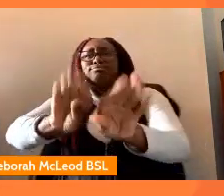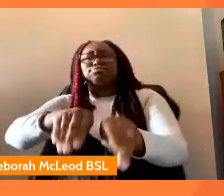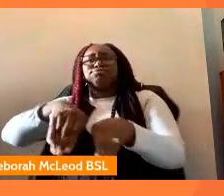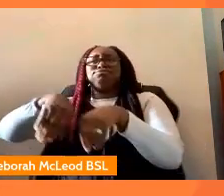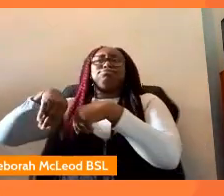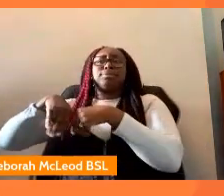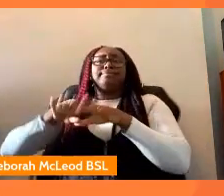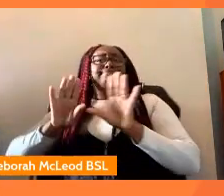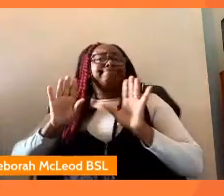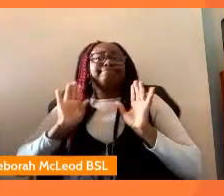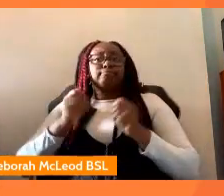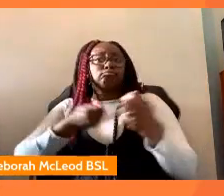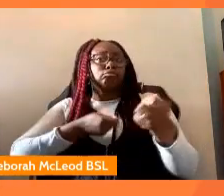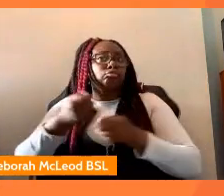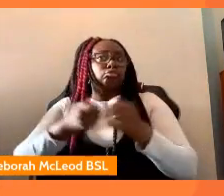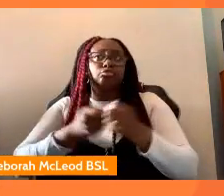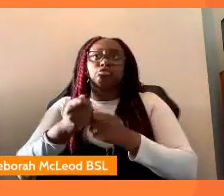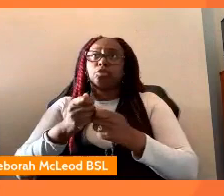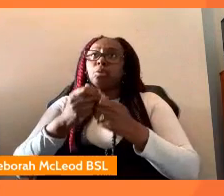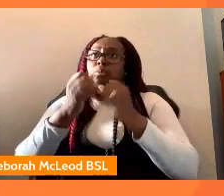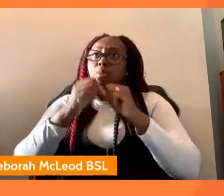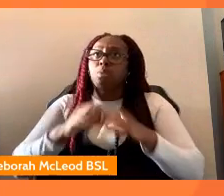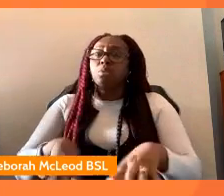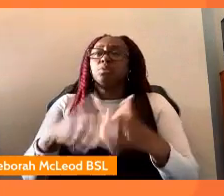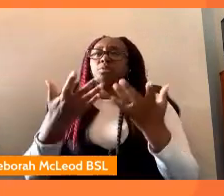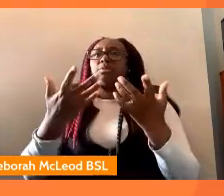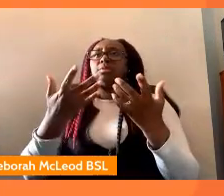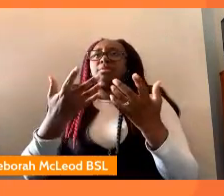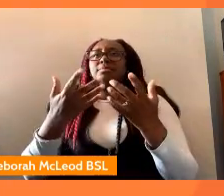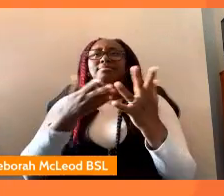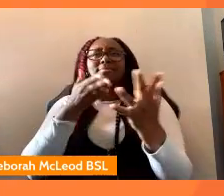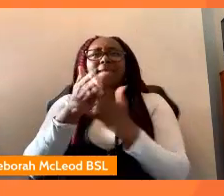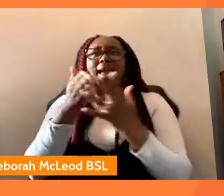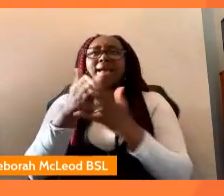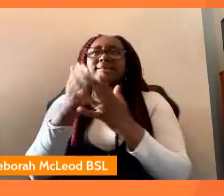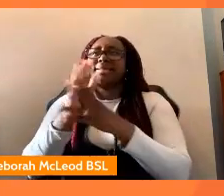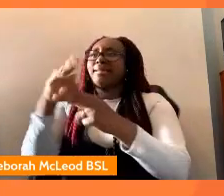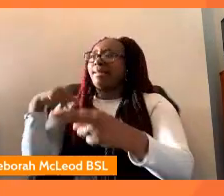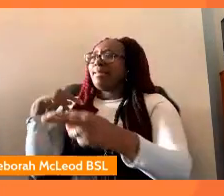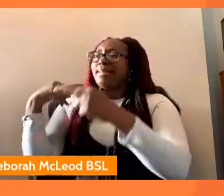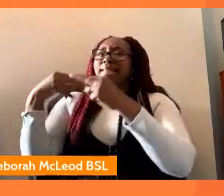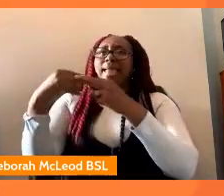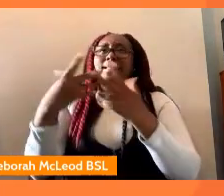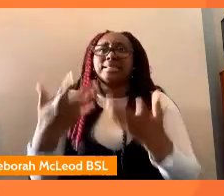We lose access, our legacy work breaks, our formats become obsolete.